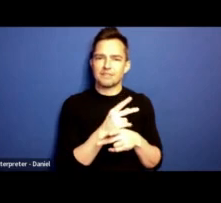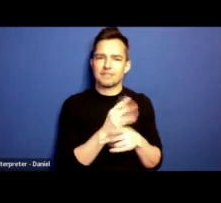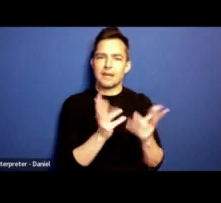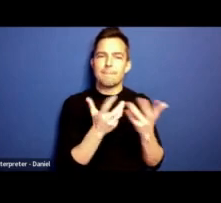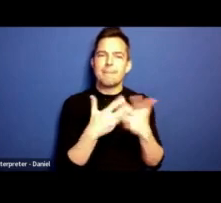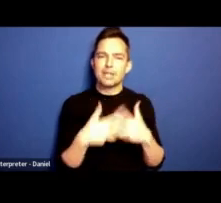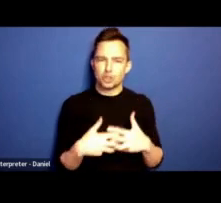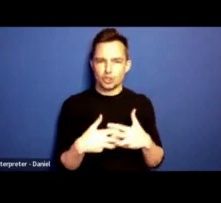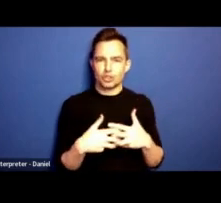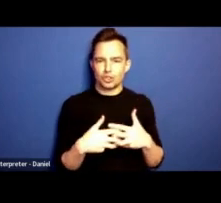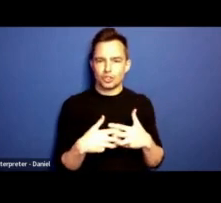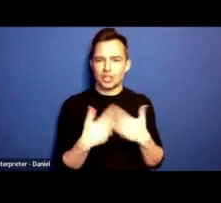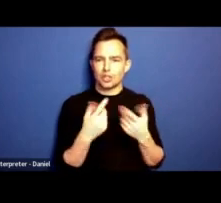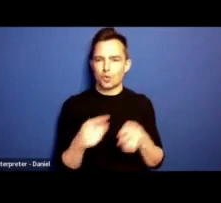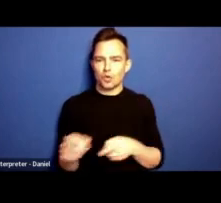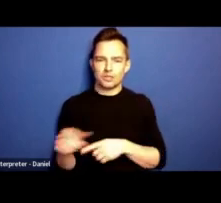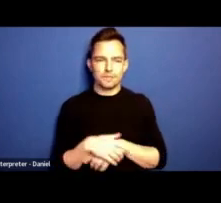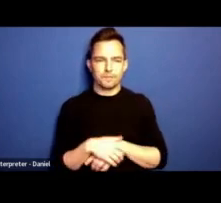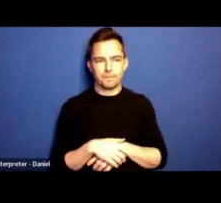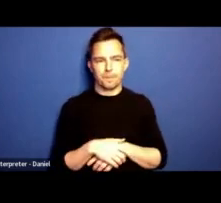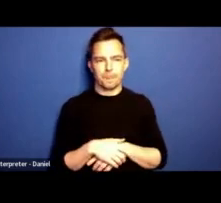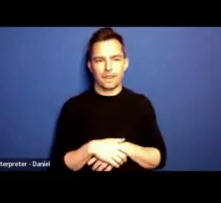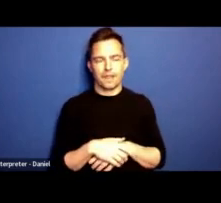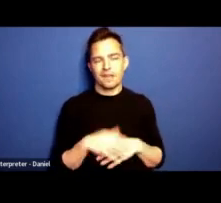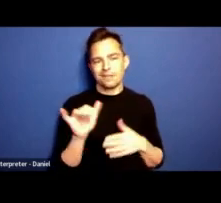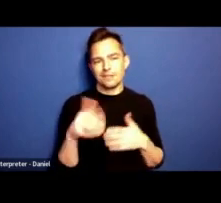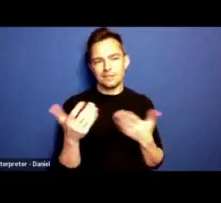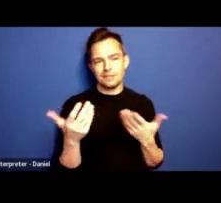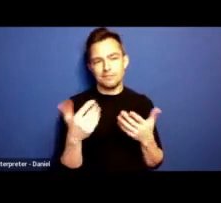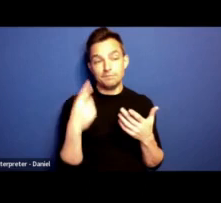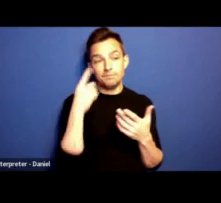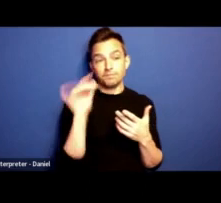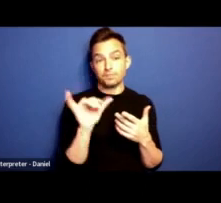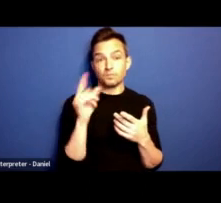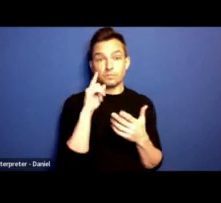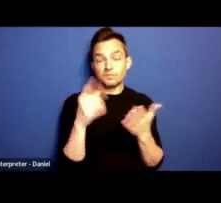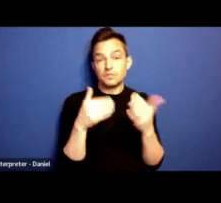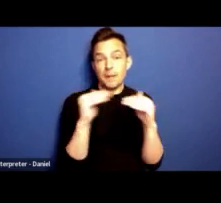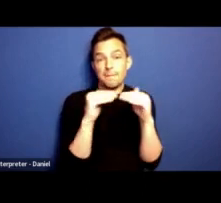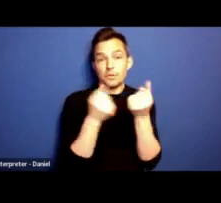goes on that. And I also think that peer support can be